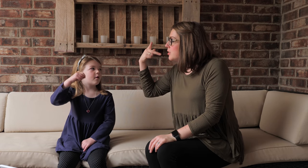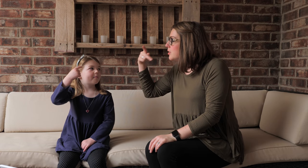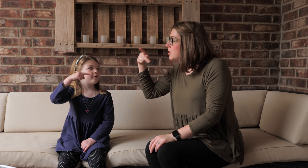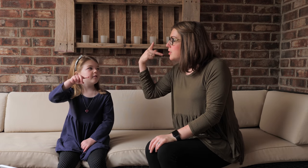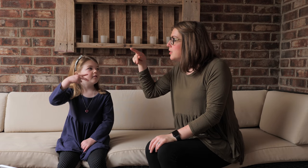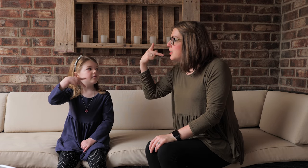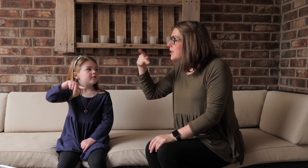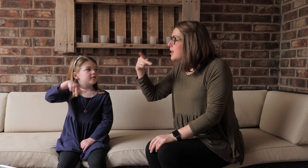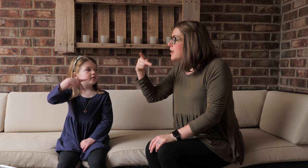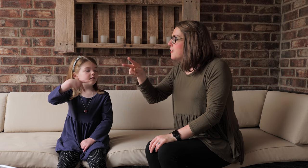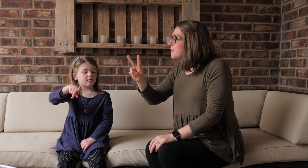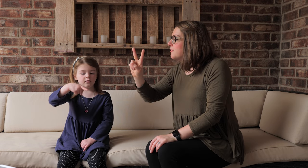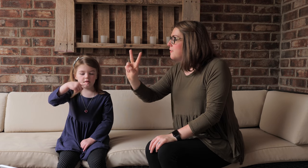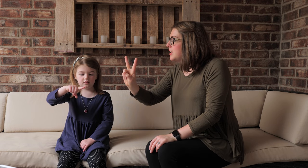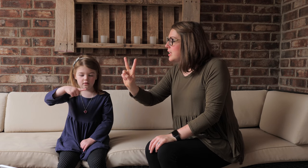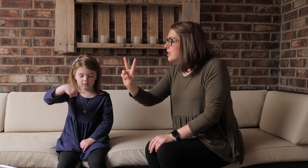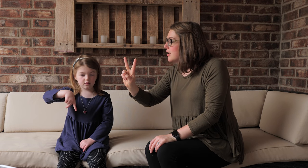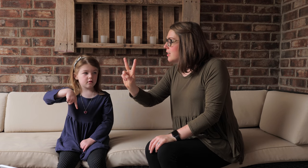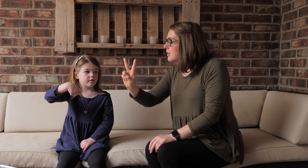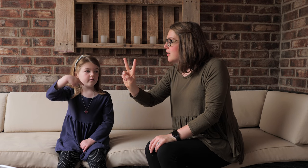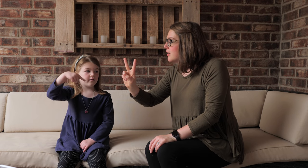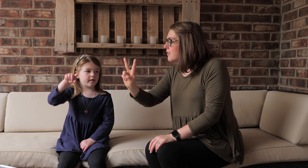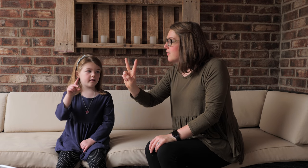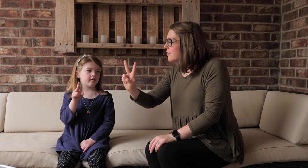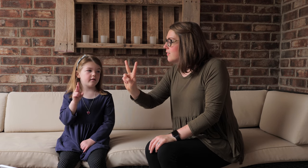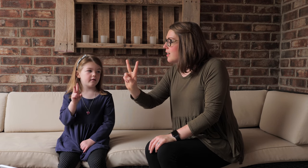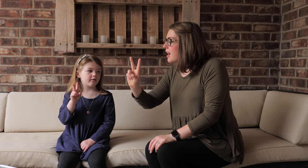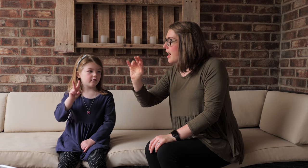Purple